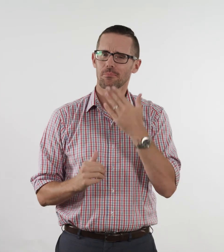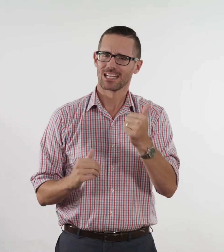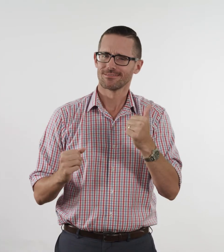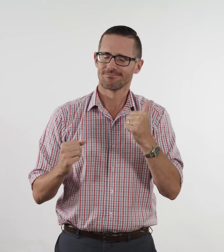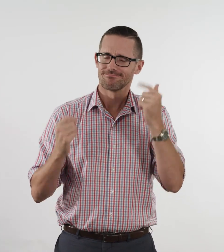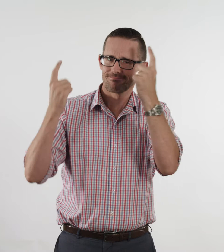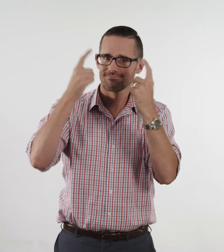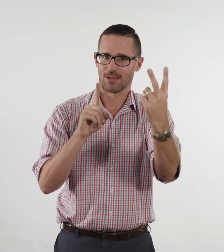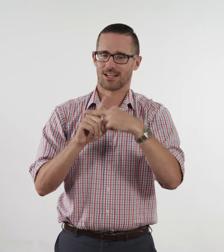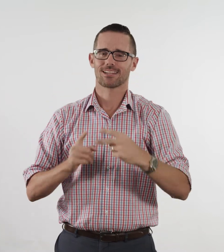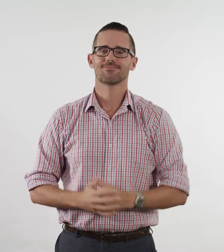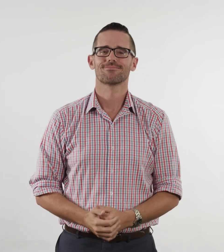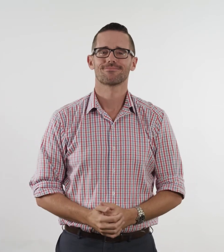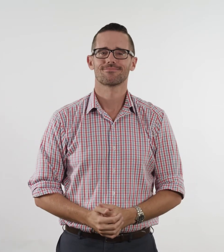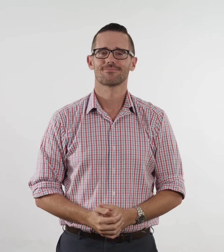we strongly encourage you to apply!